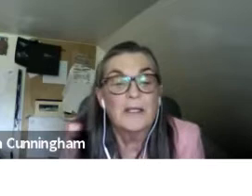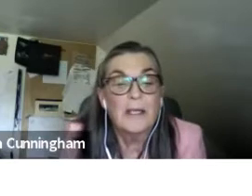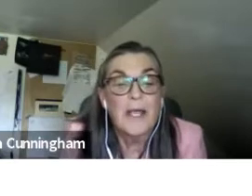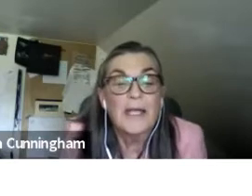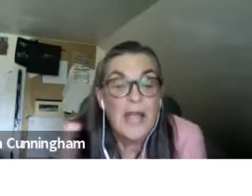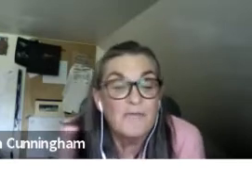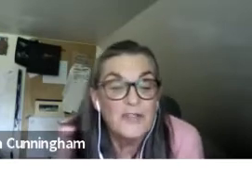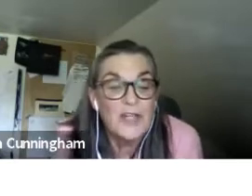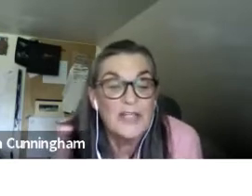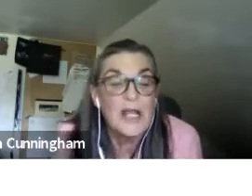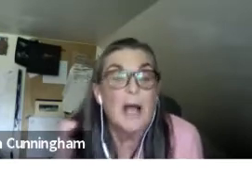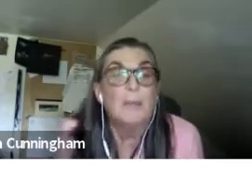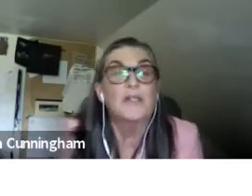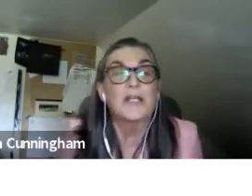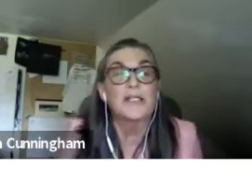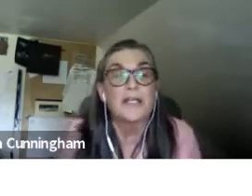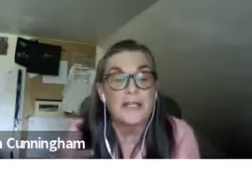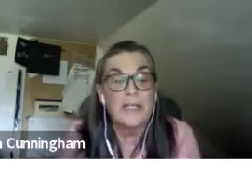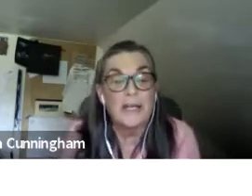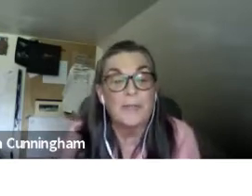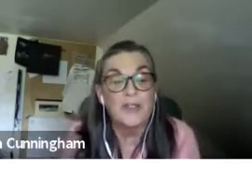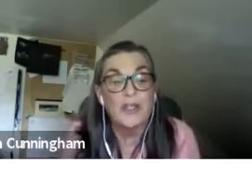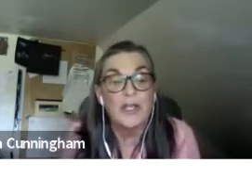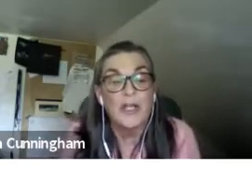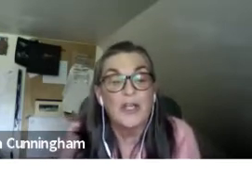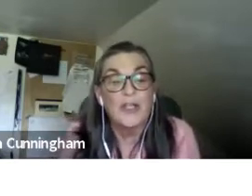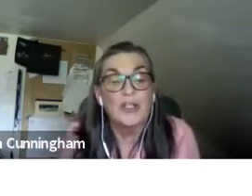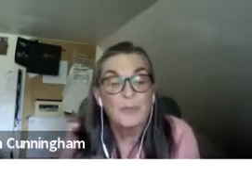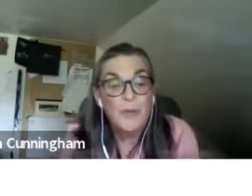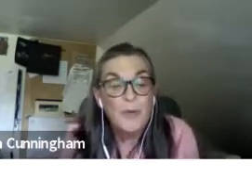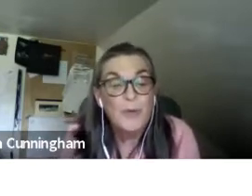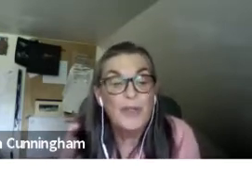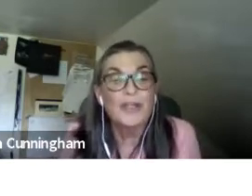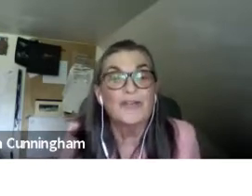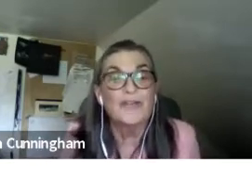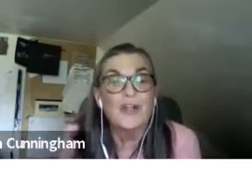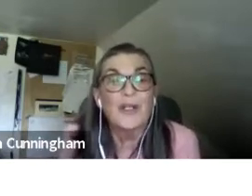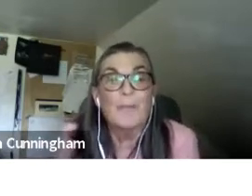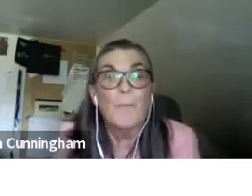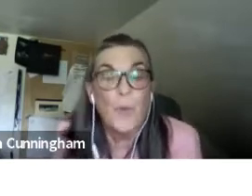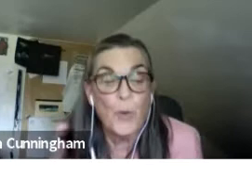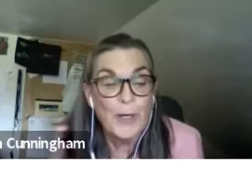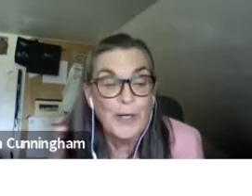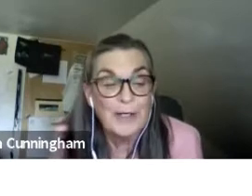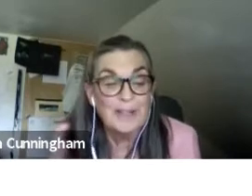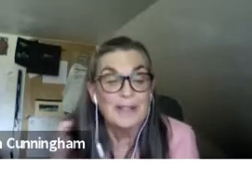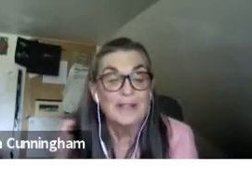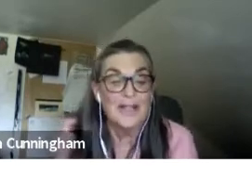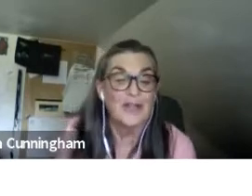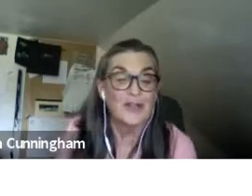and emphasize objects in the image. Smooth is a very important texture.